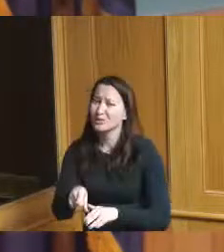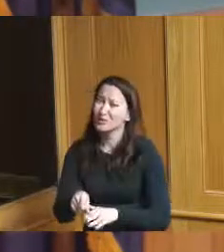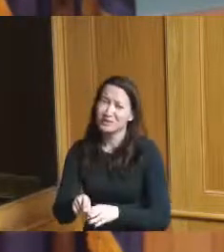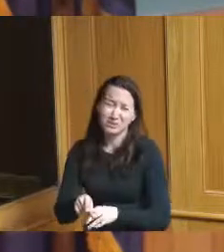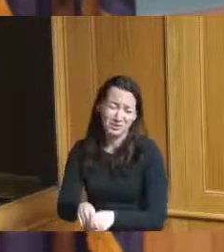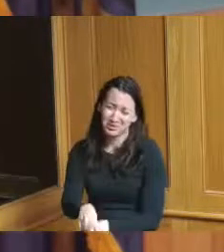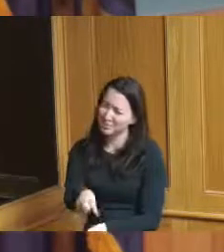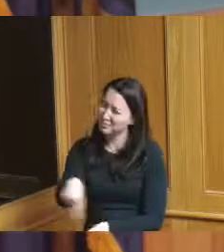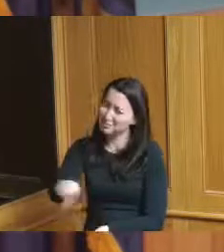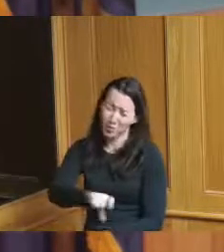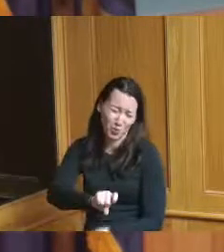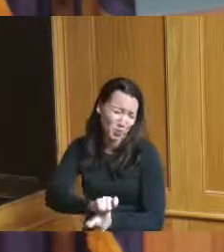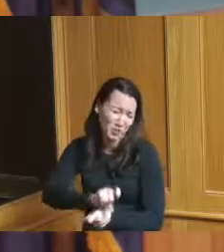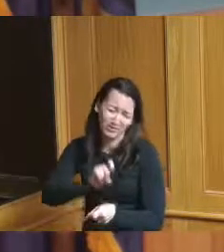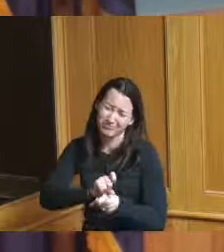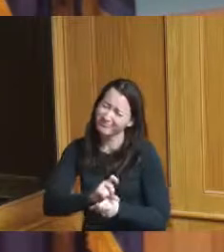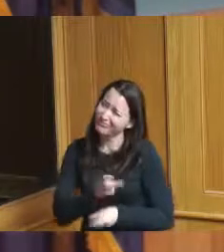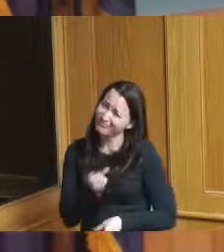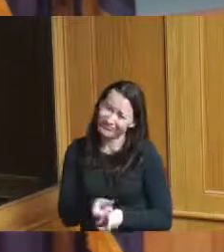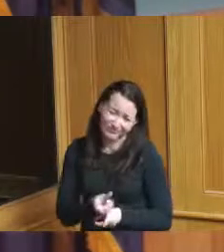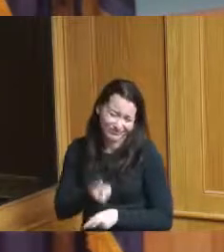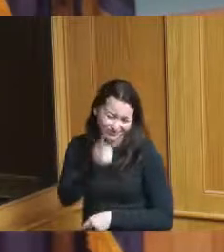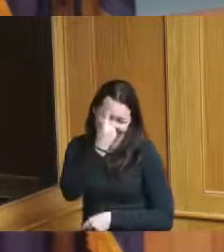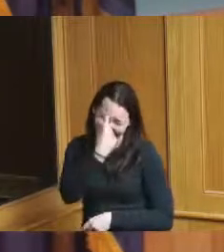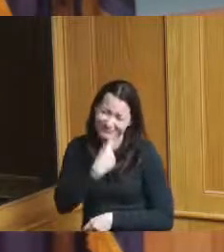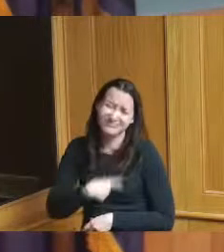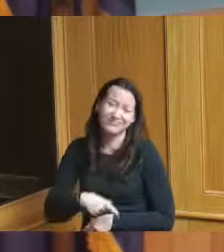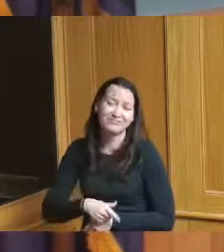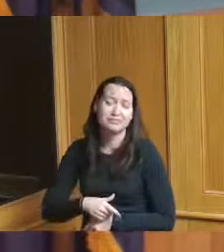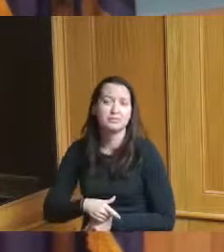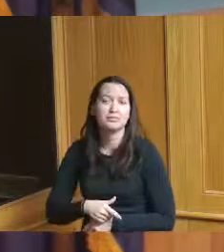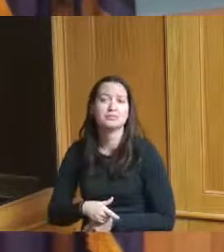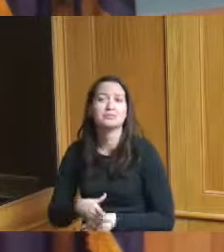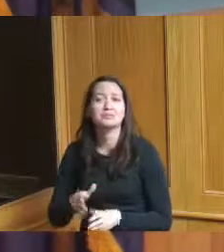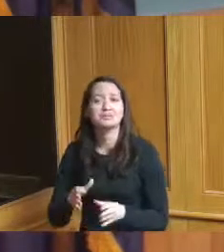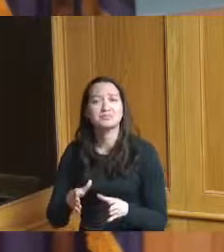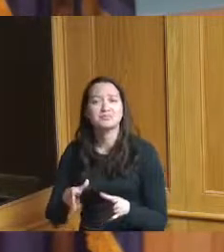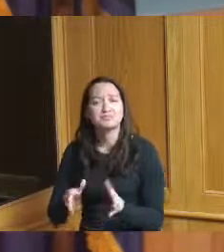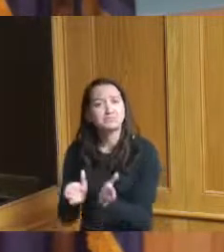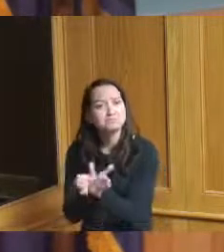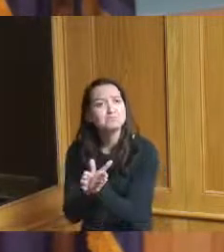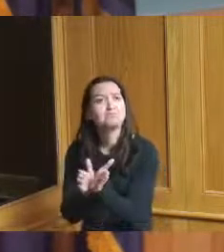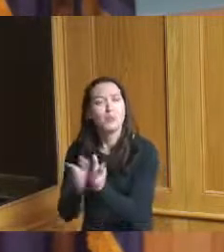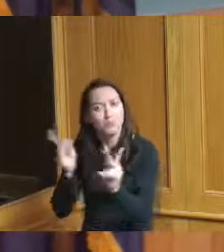work and you're getting the hard hard to serve these aren't the people that are just looking for